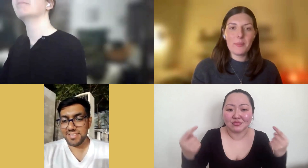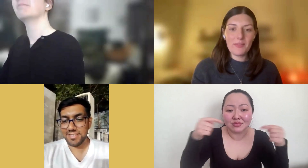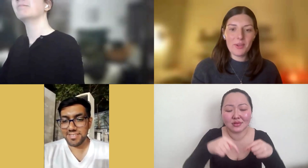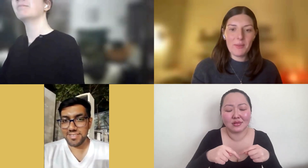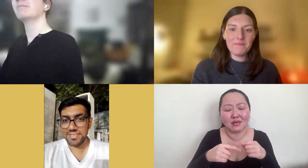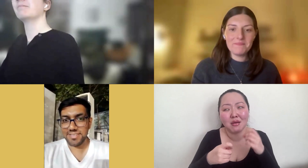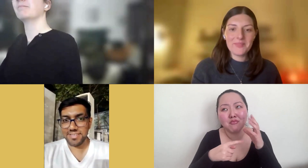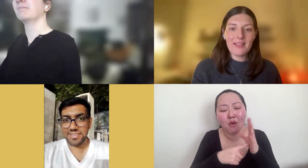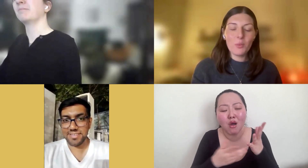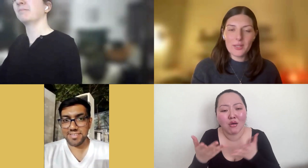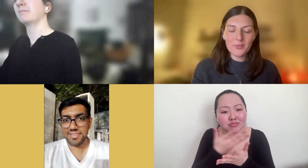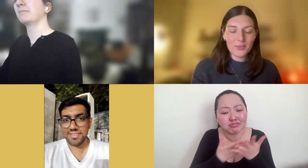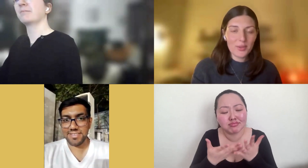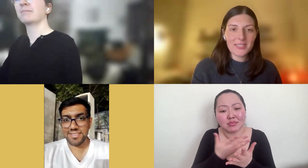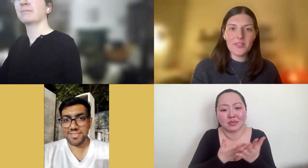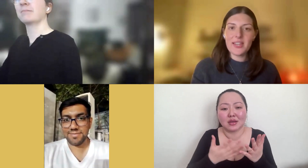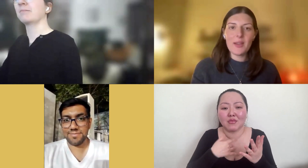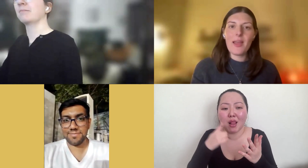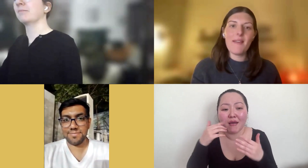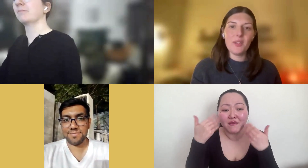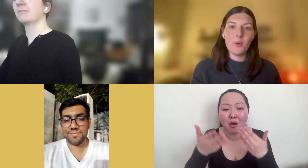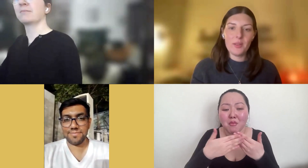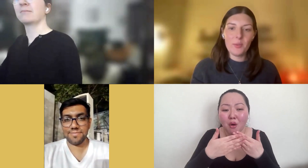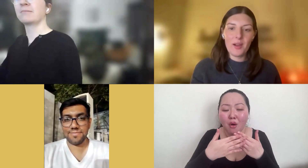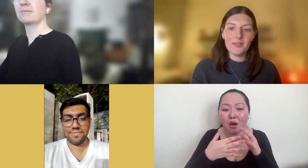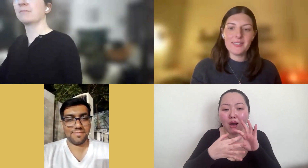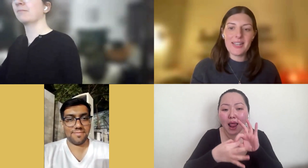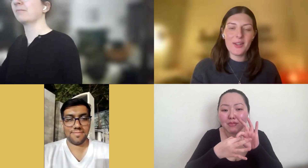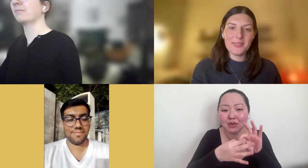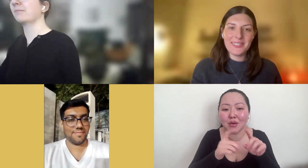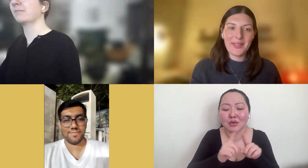that will welcome everyone. Have a wonderful rest of your day wherever you are in the world and hope